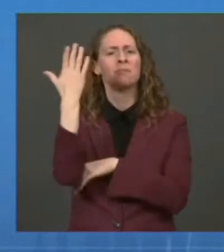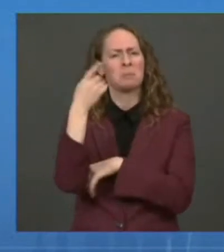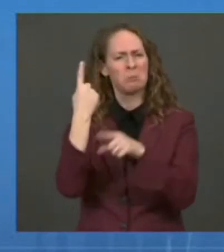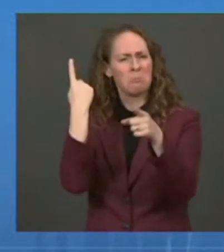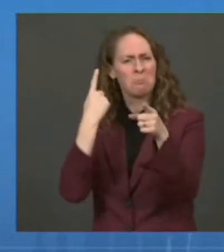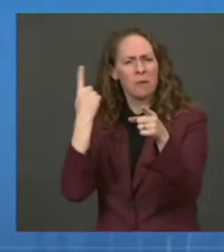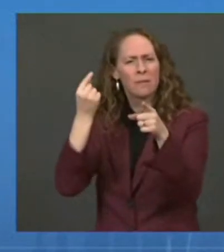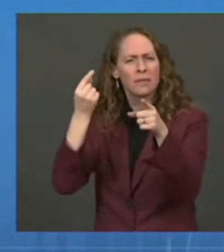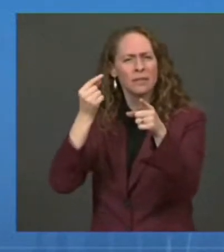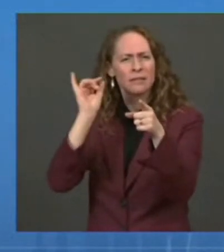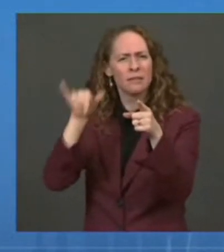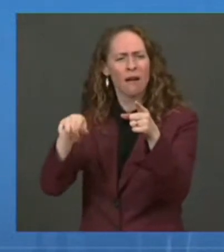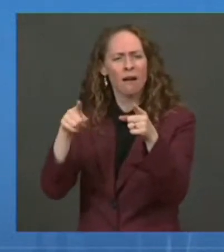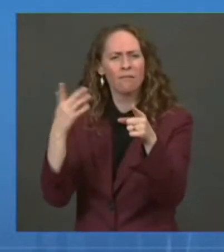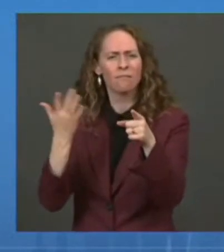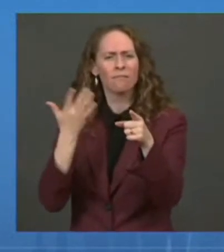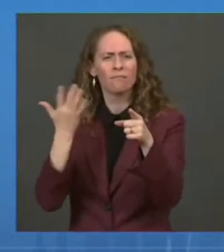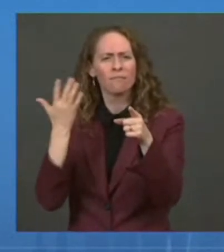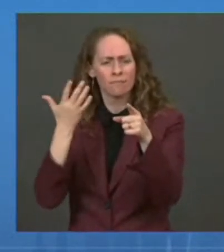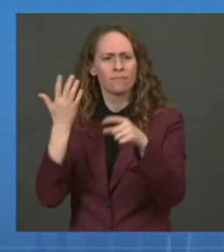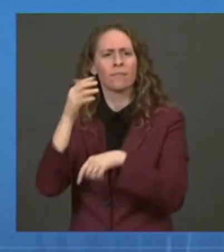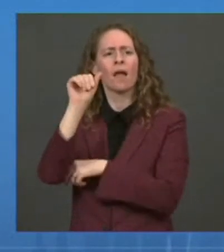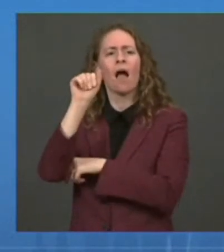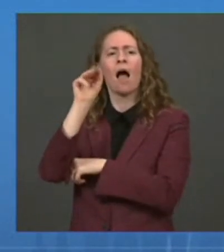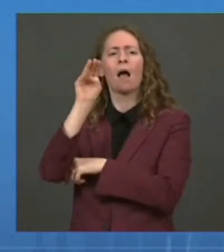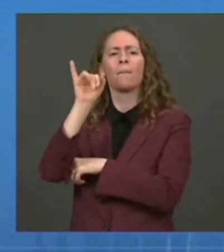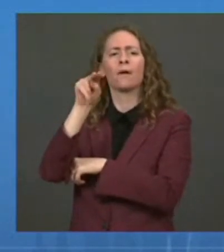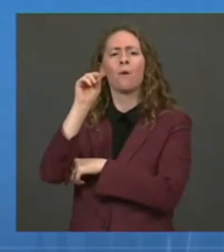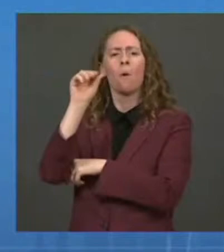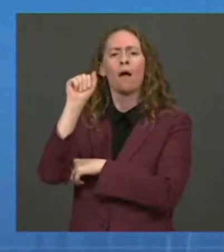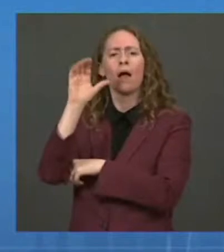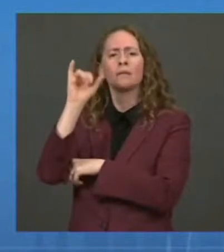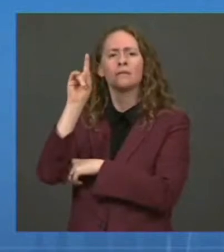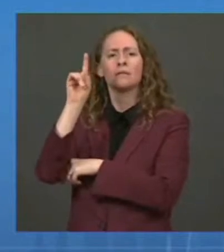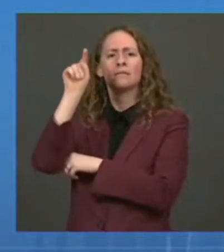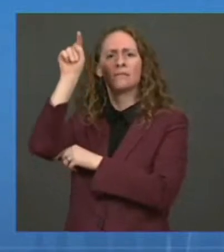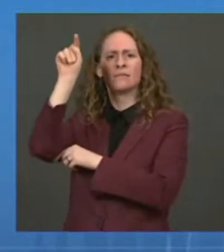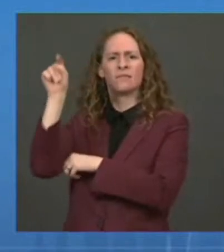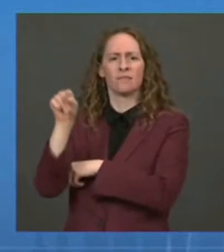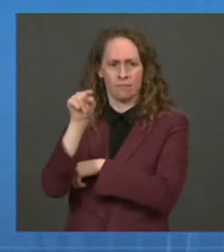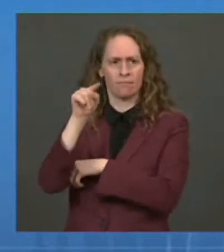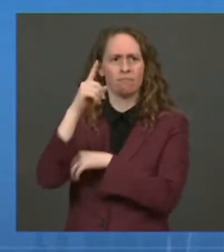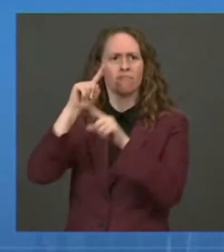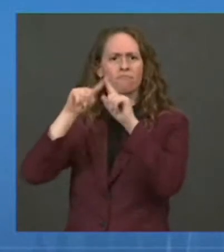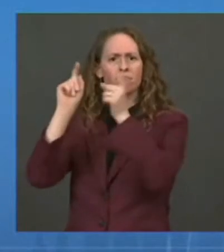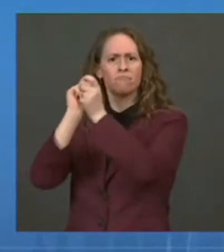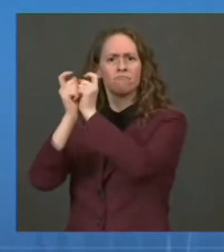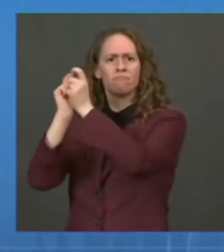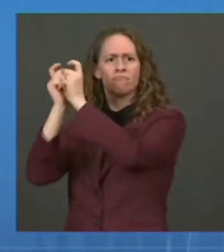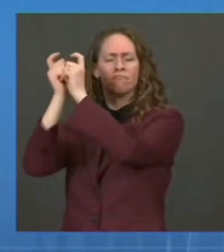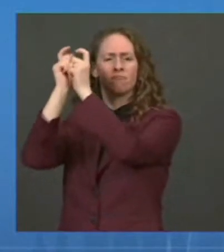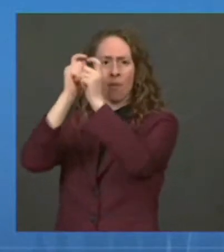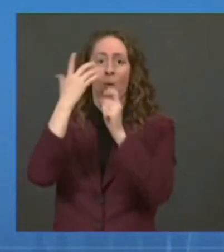AND THE THING THAT IS STRIKING IS THOSE REPRESENT AMINO ACID